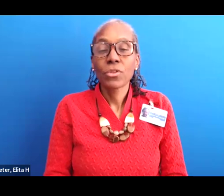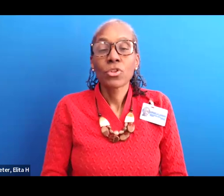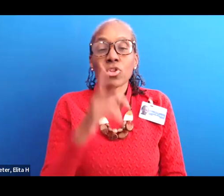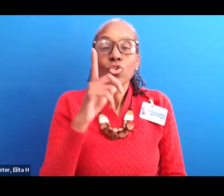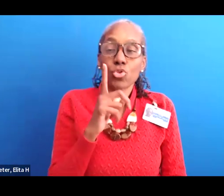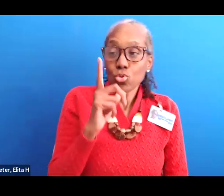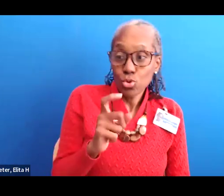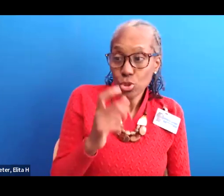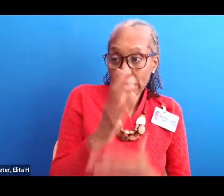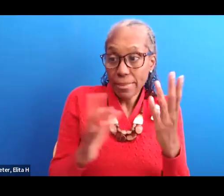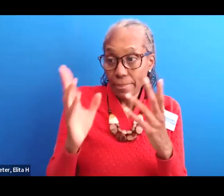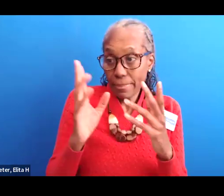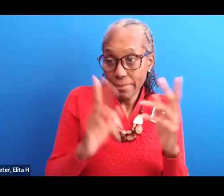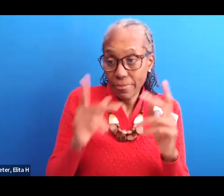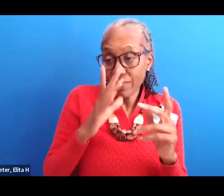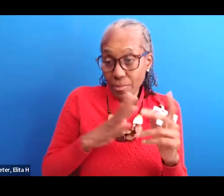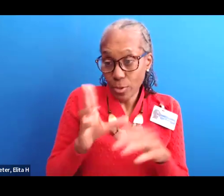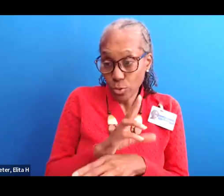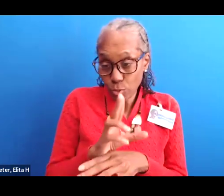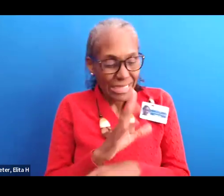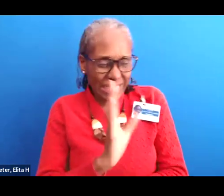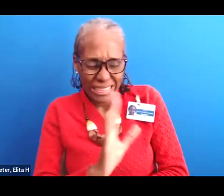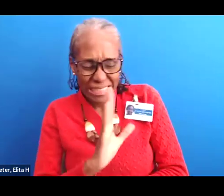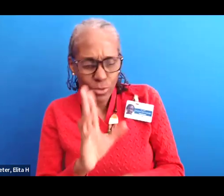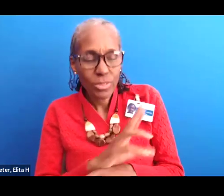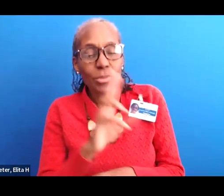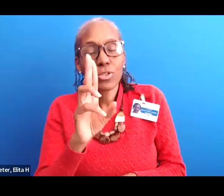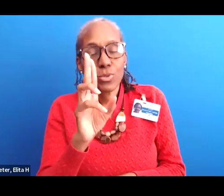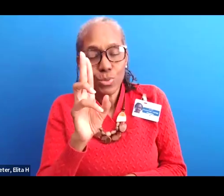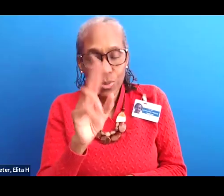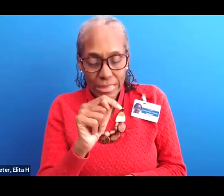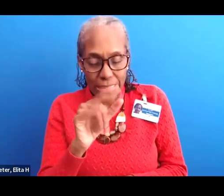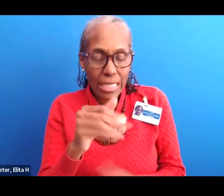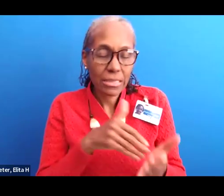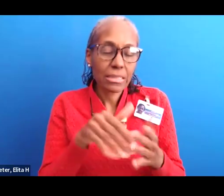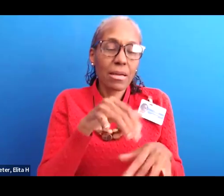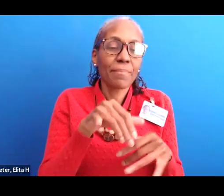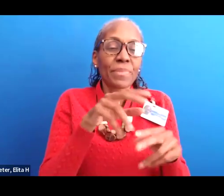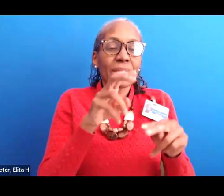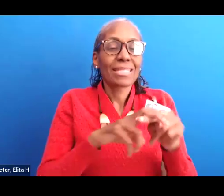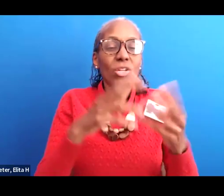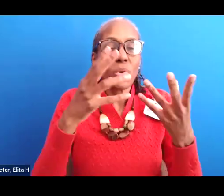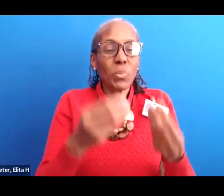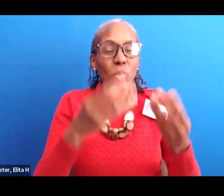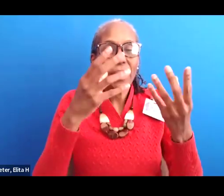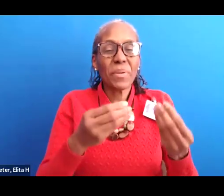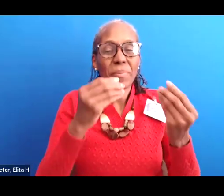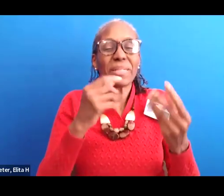don't recommend them because of urinary tract infection. You're sitting on that moisture, your skin's going to break down